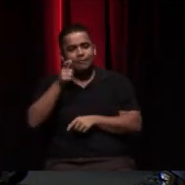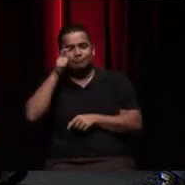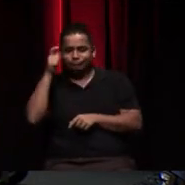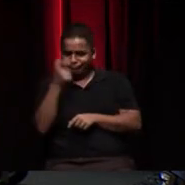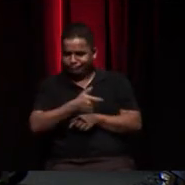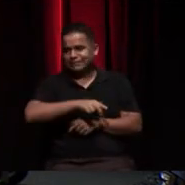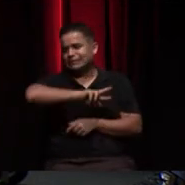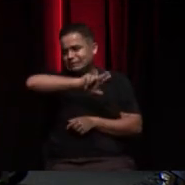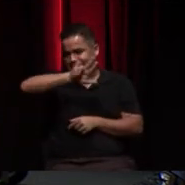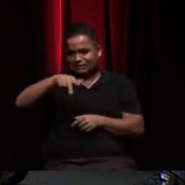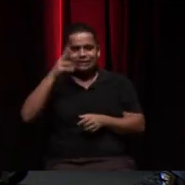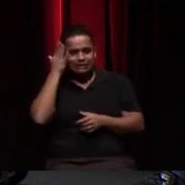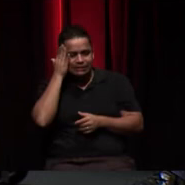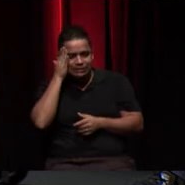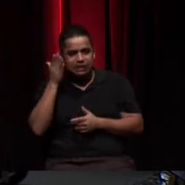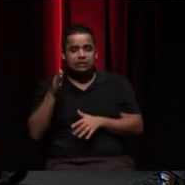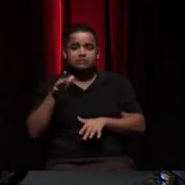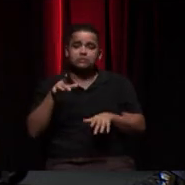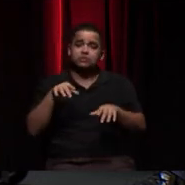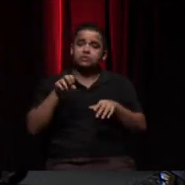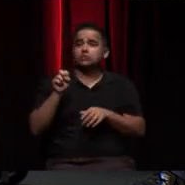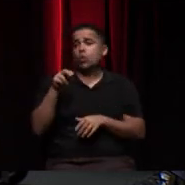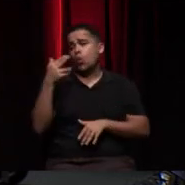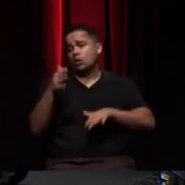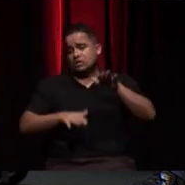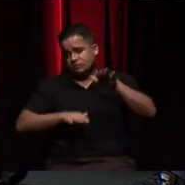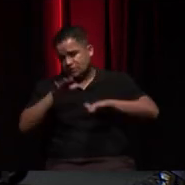Others are interested in the